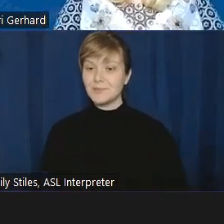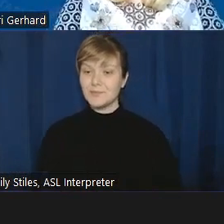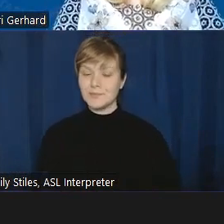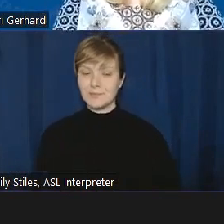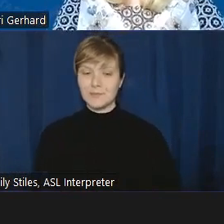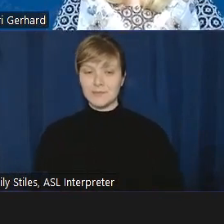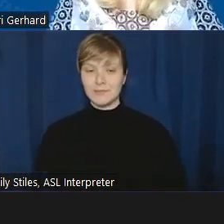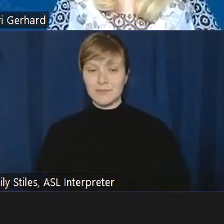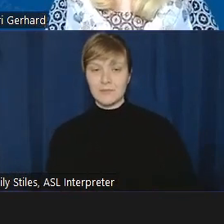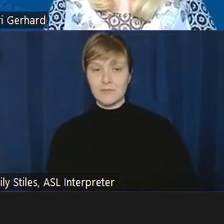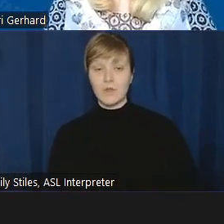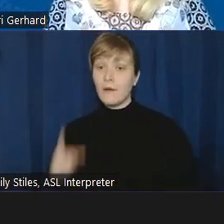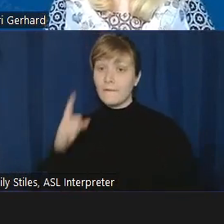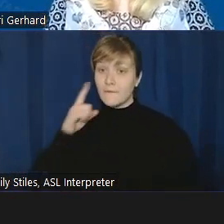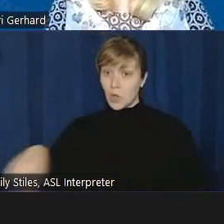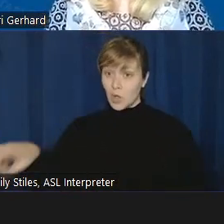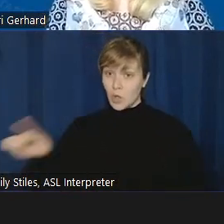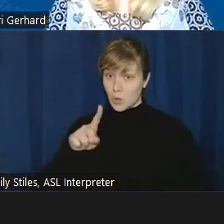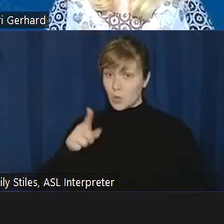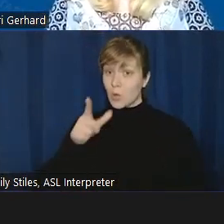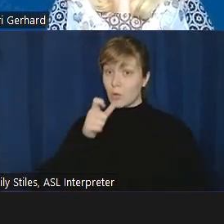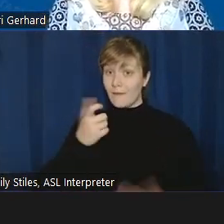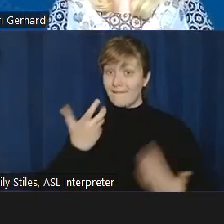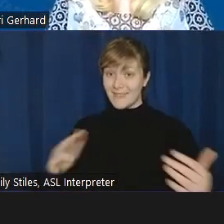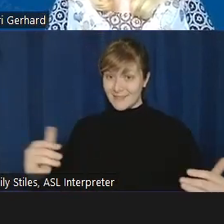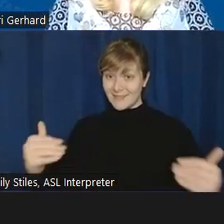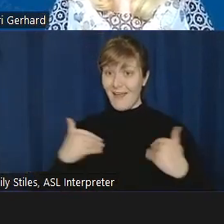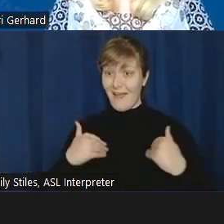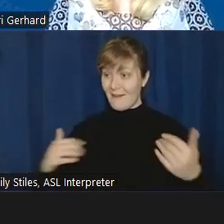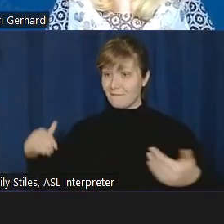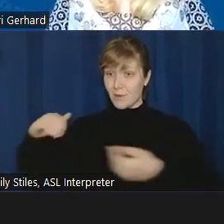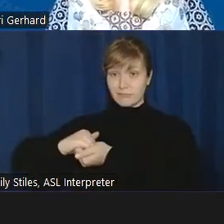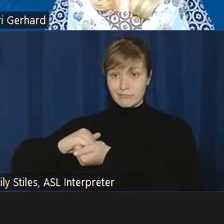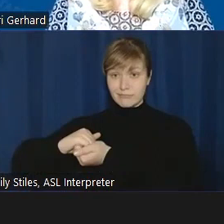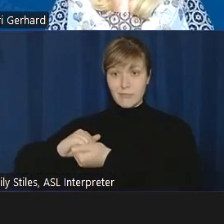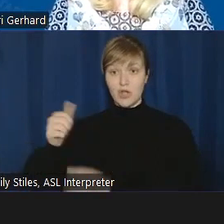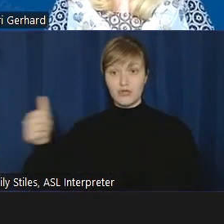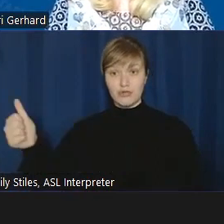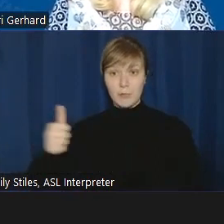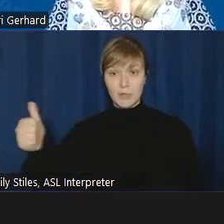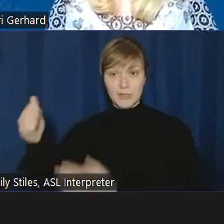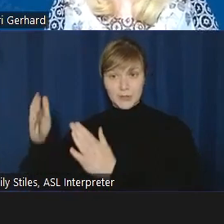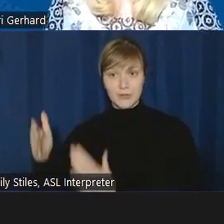For those of you that have a transportation partner or are the transportation partner, please